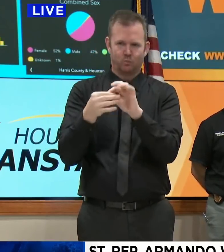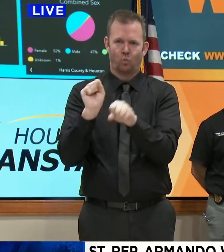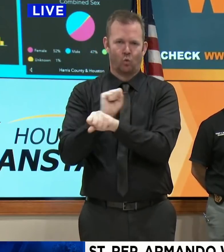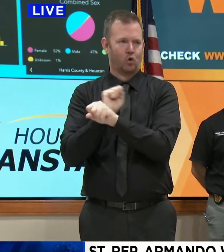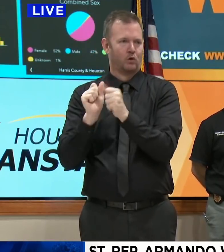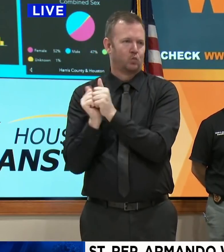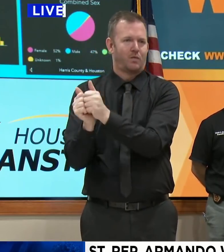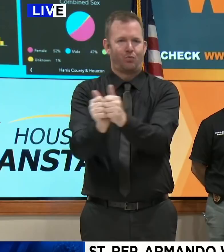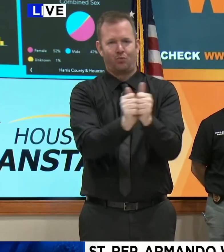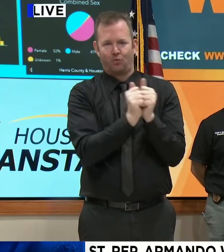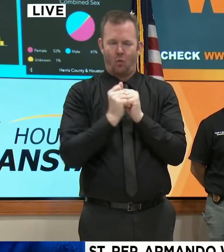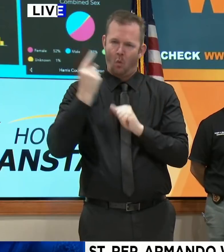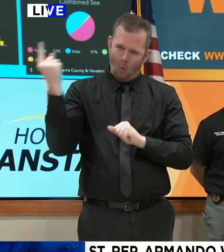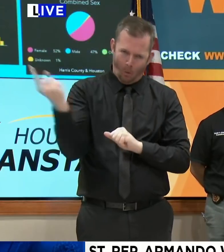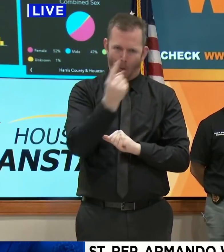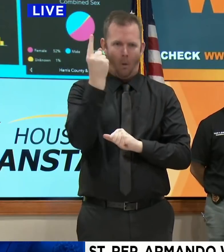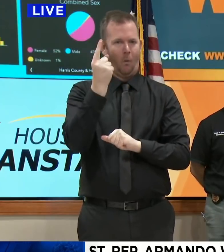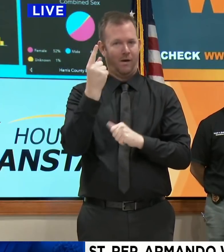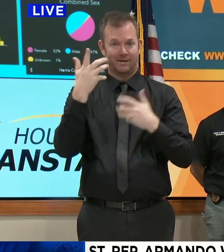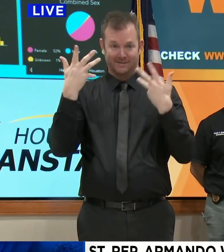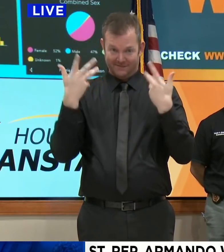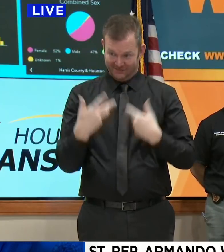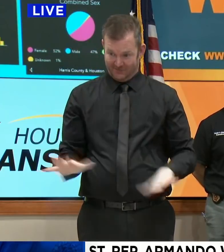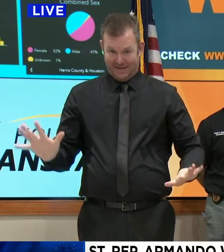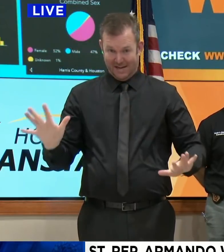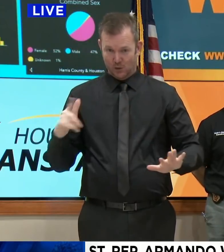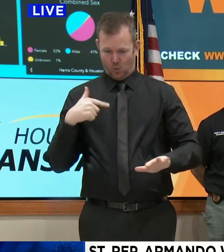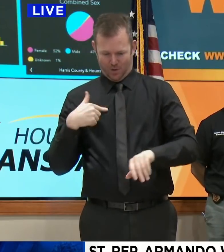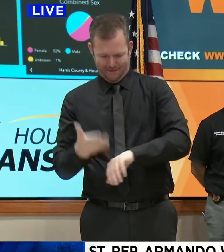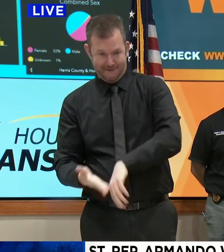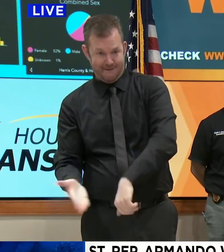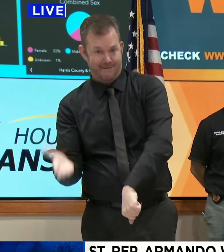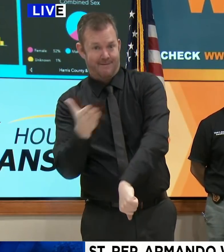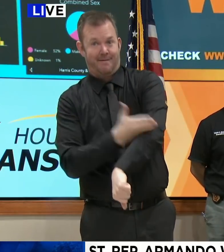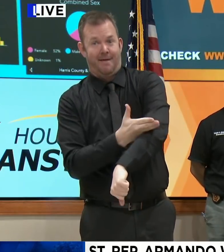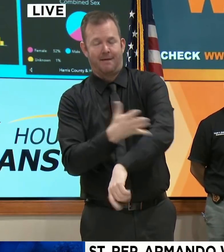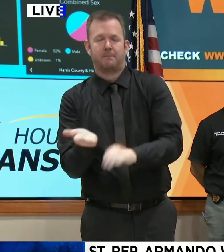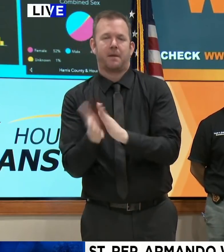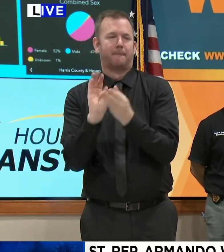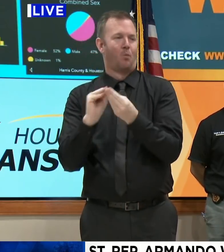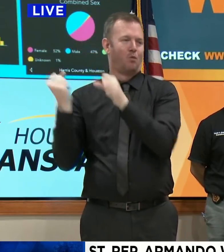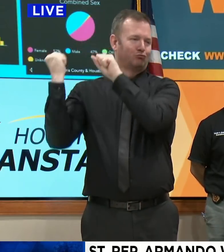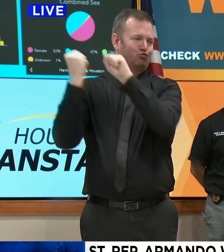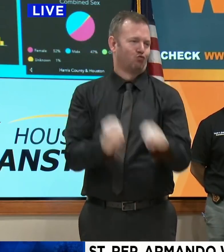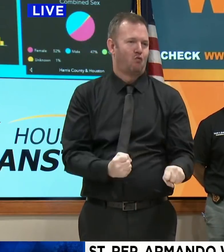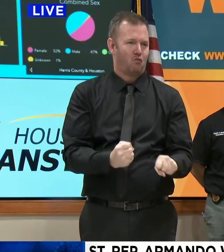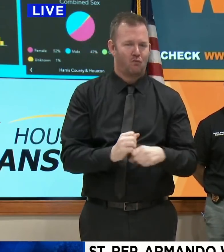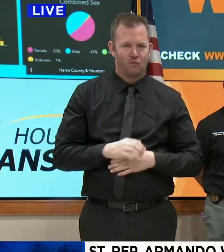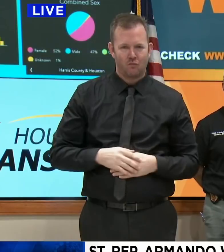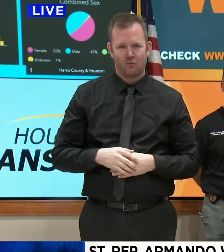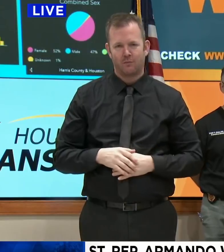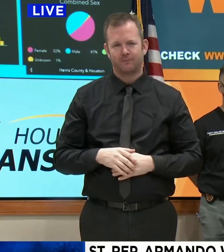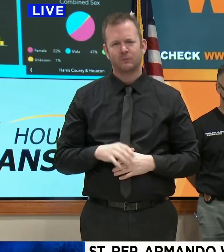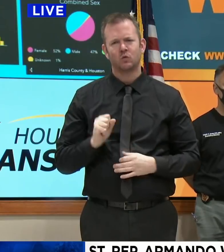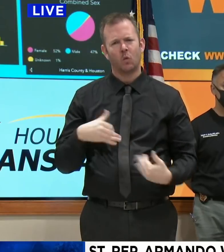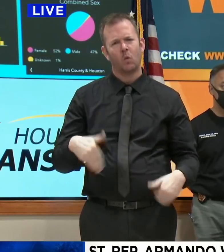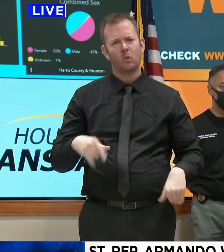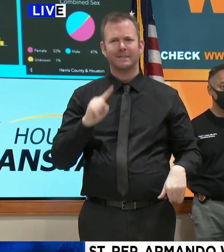in this region that in the aftermath of aftermath of a crisis. We always come a crisis. We always come together and we always emerge together and we always emerge stronger then before. stronger then before.